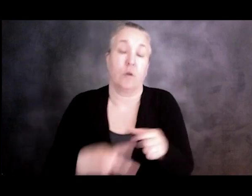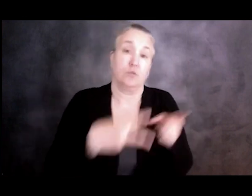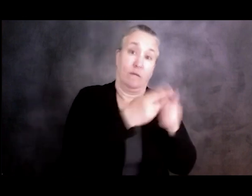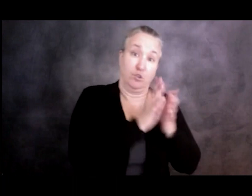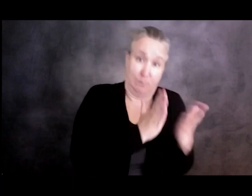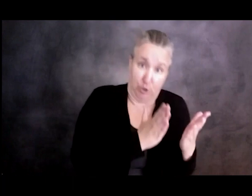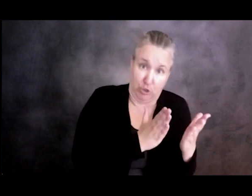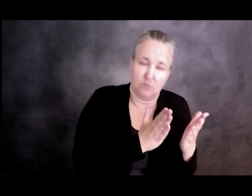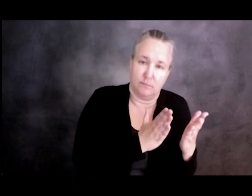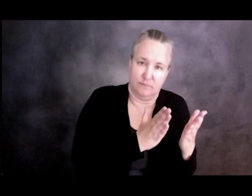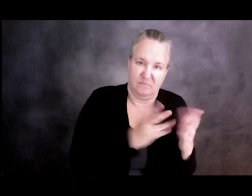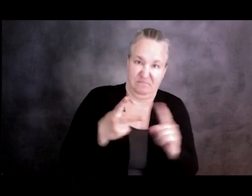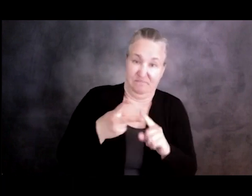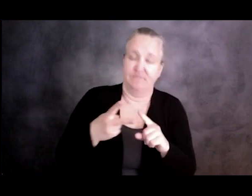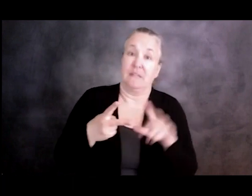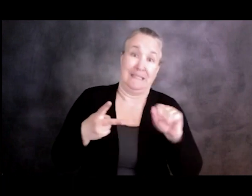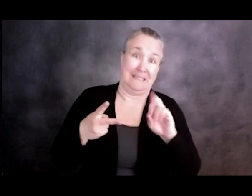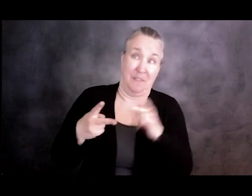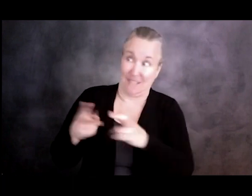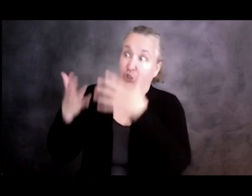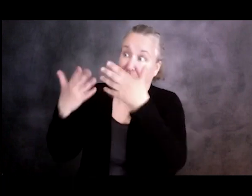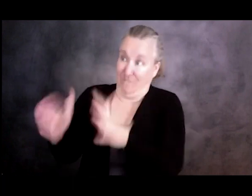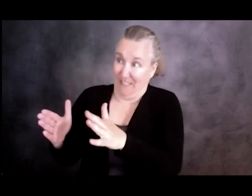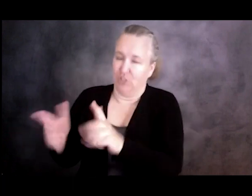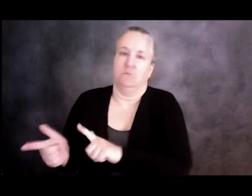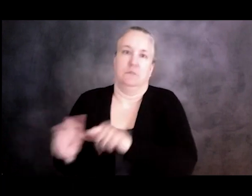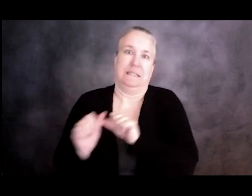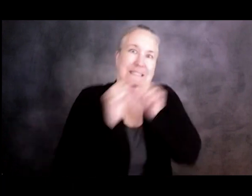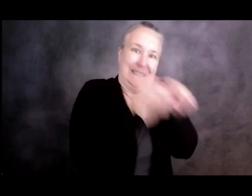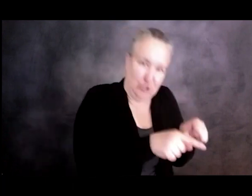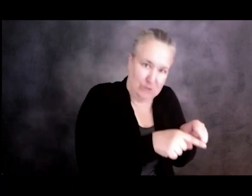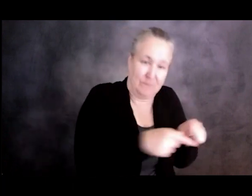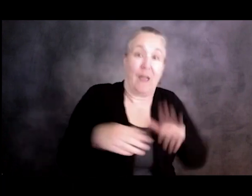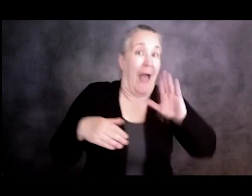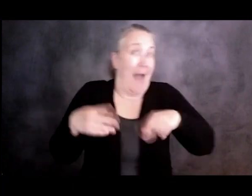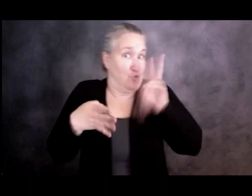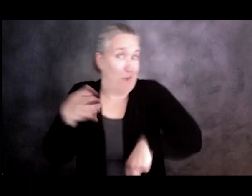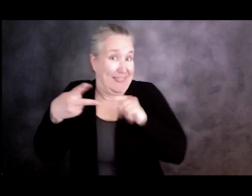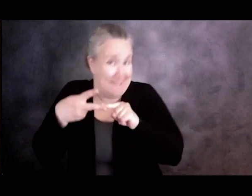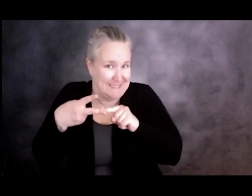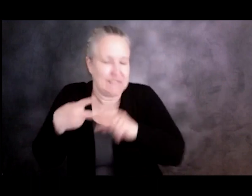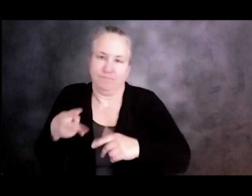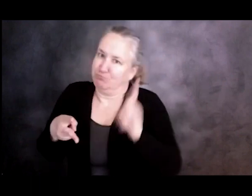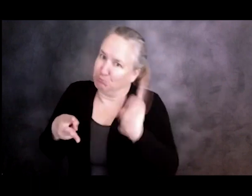The Sympathizer leaves off. If you haven't read The Sympathizer, shame on you.